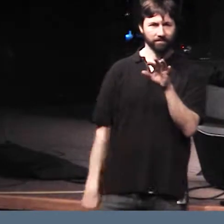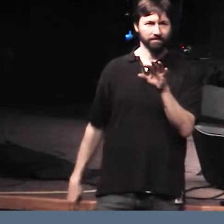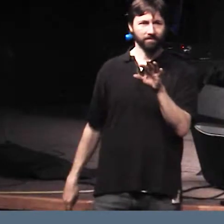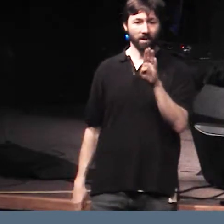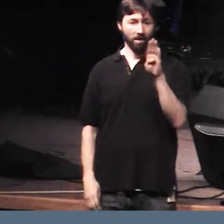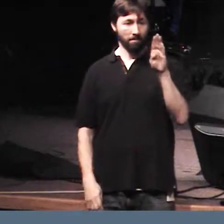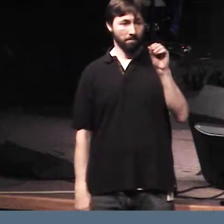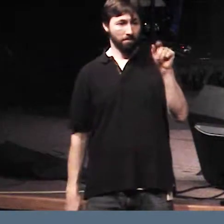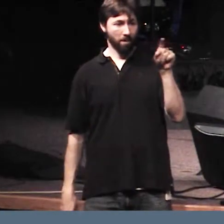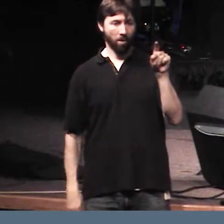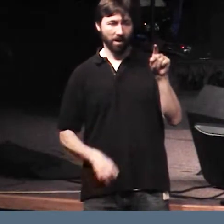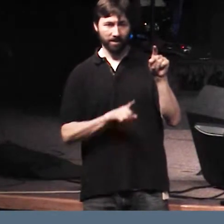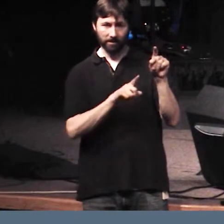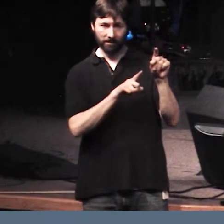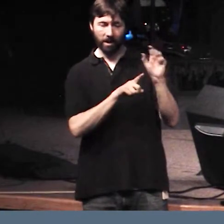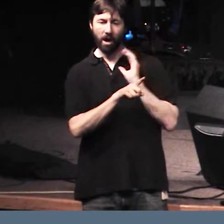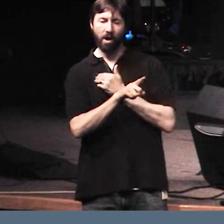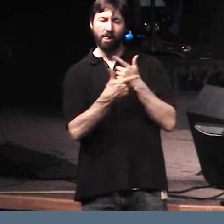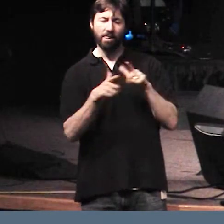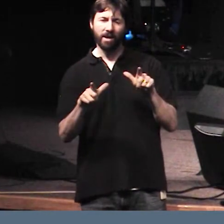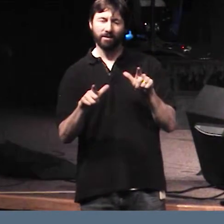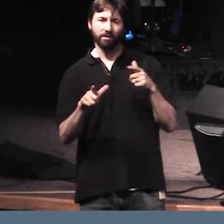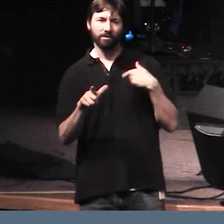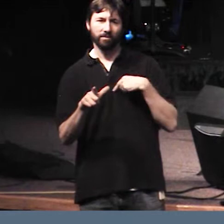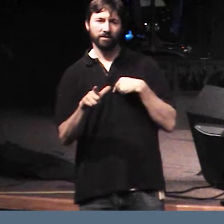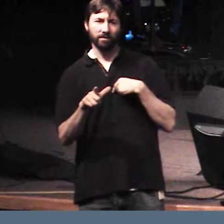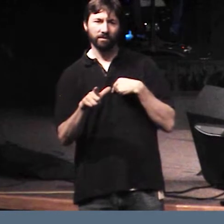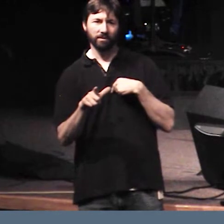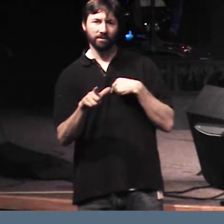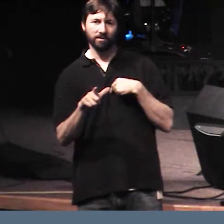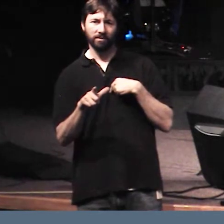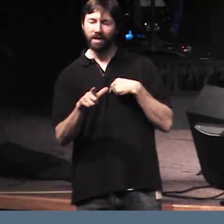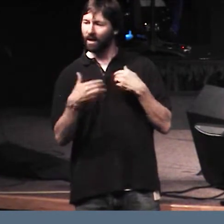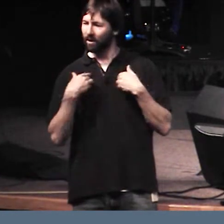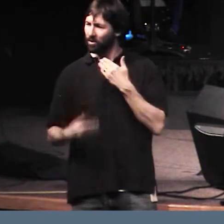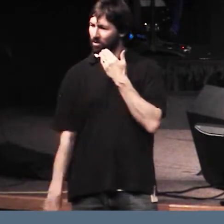Boaz we'd say in our language he's got good bowels